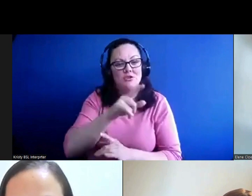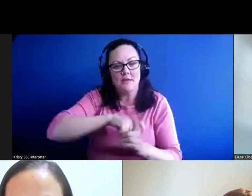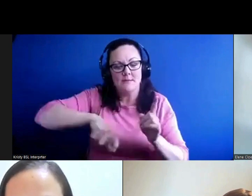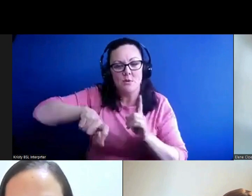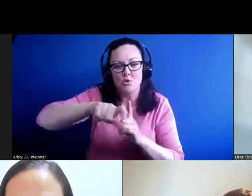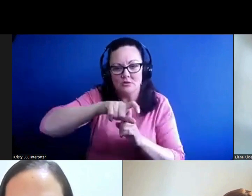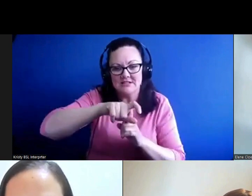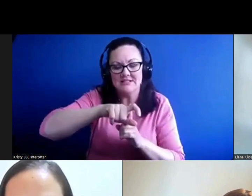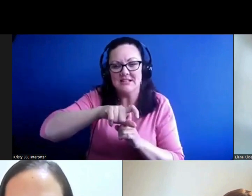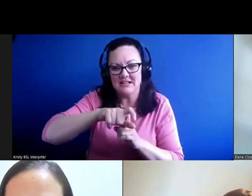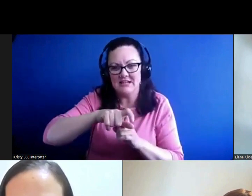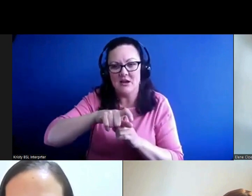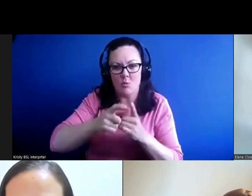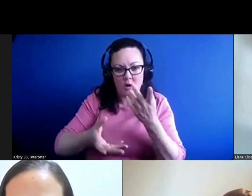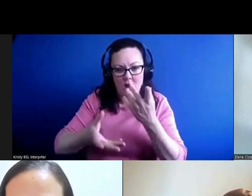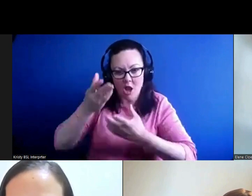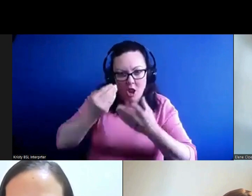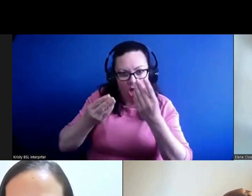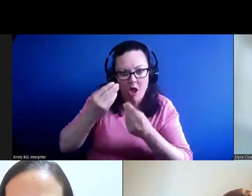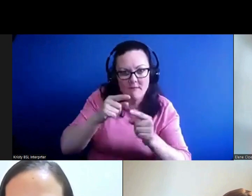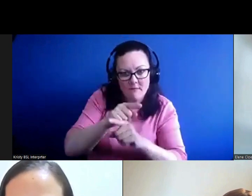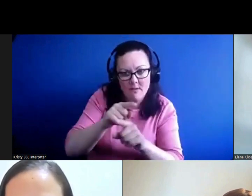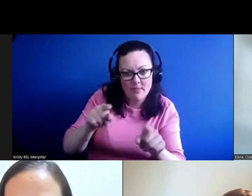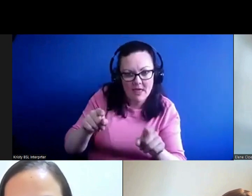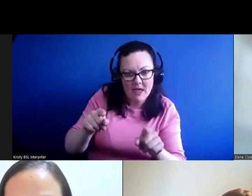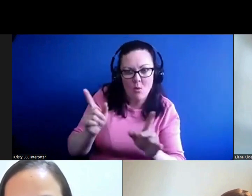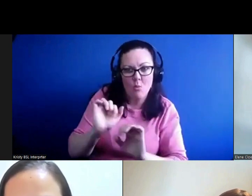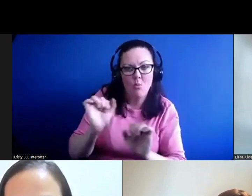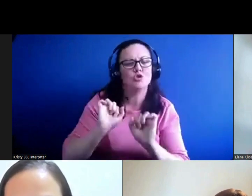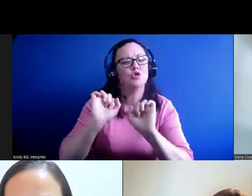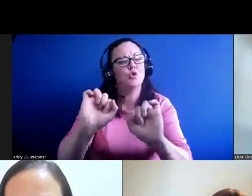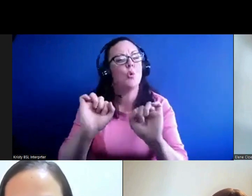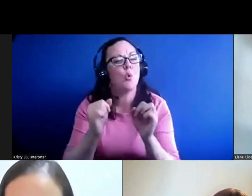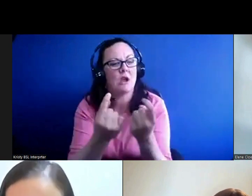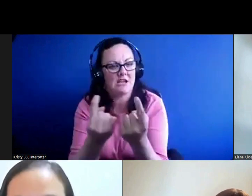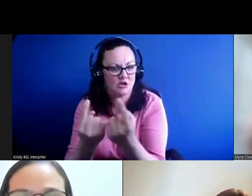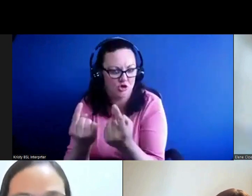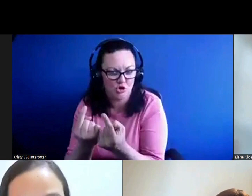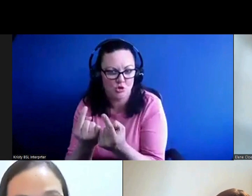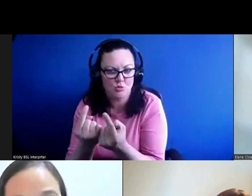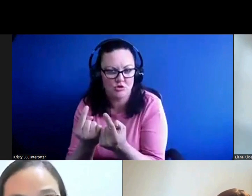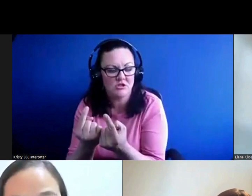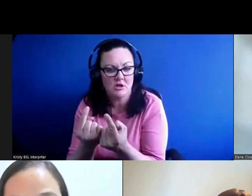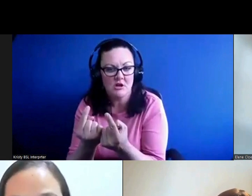we learn from them. What are you issues? What is it that you want to address?